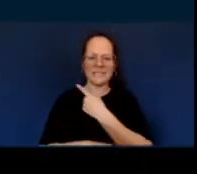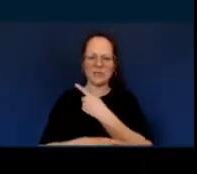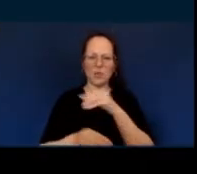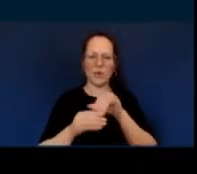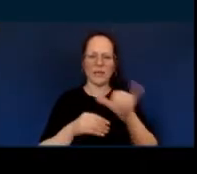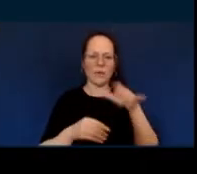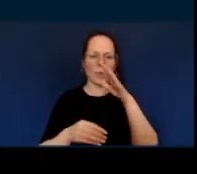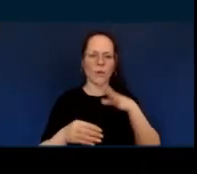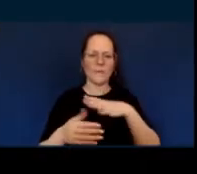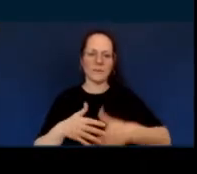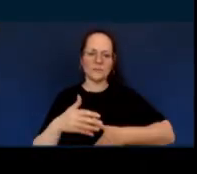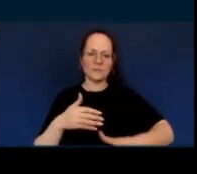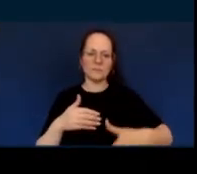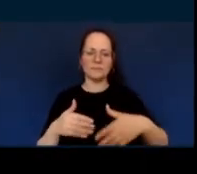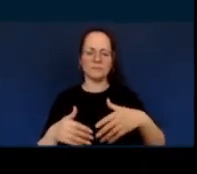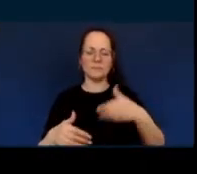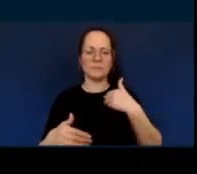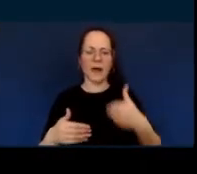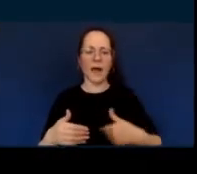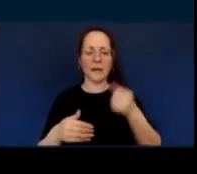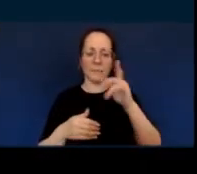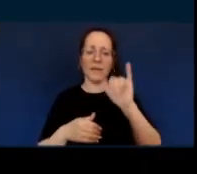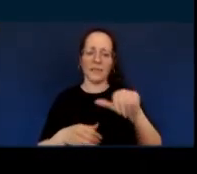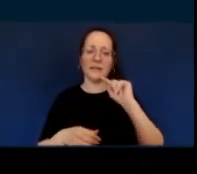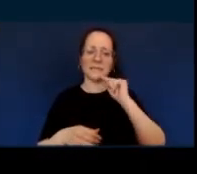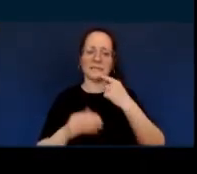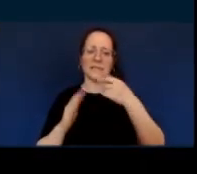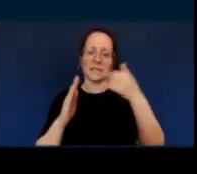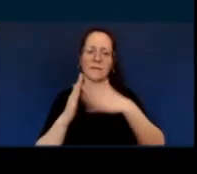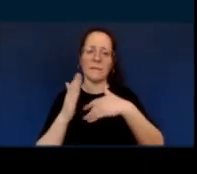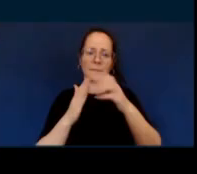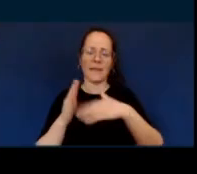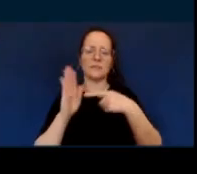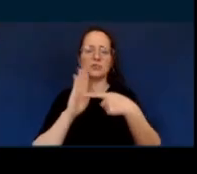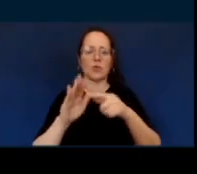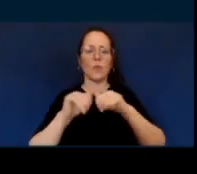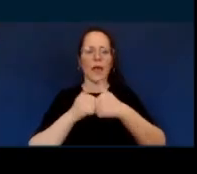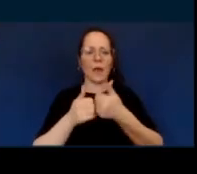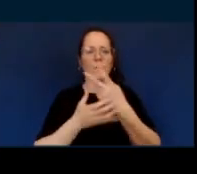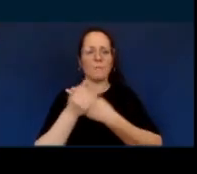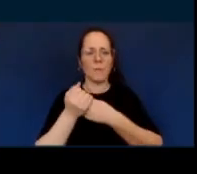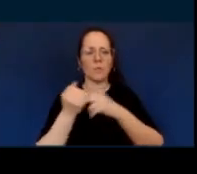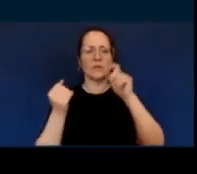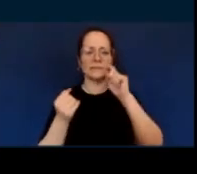IT'S A SIGNIFICANT PAINTING IN TERMS OF HOW BOTH SEX AND GENDER WERE POETIC TRAYED.